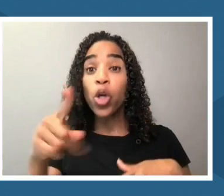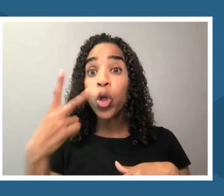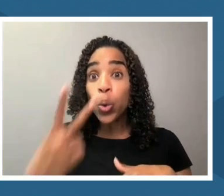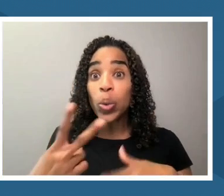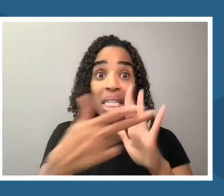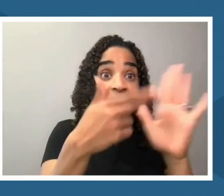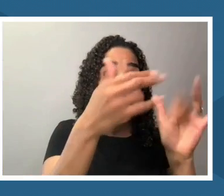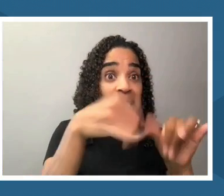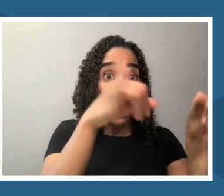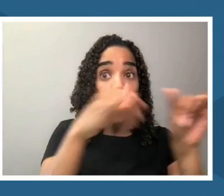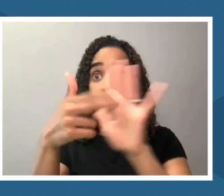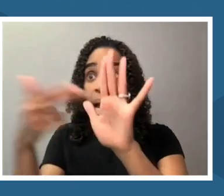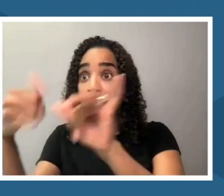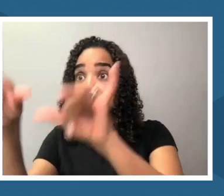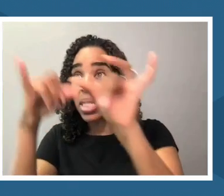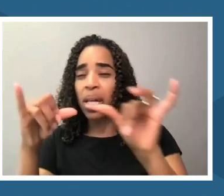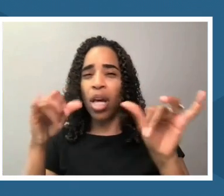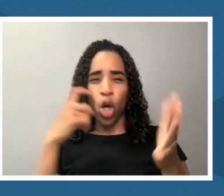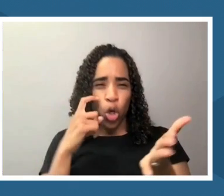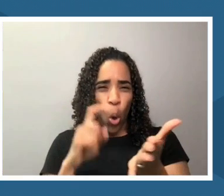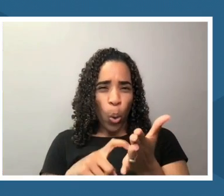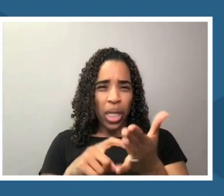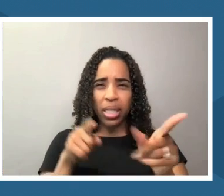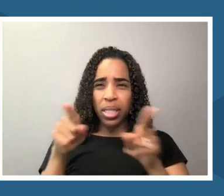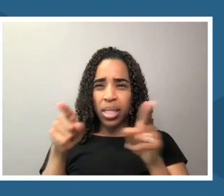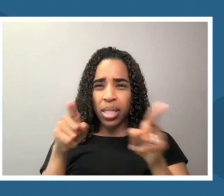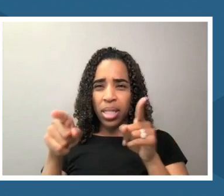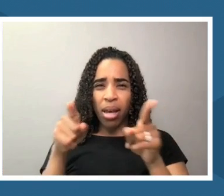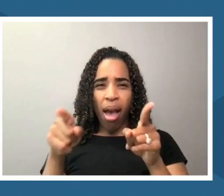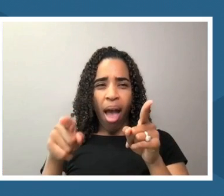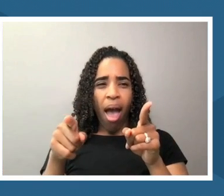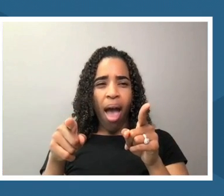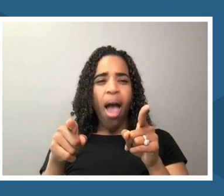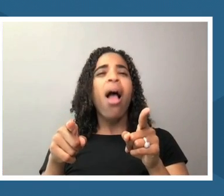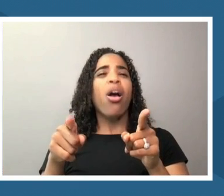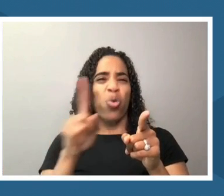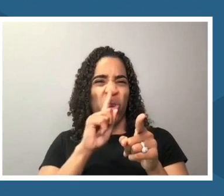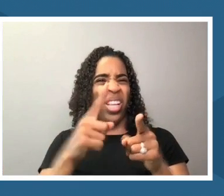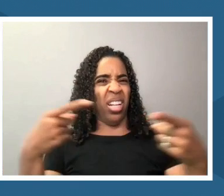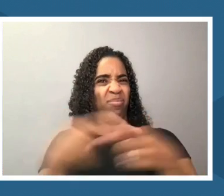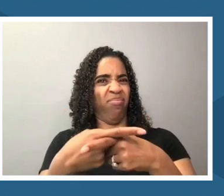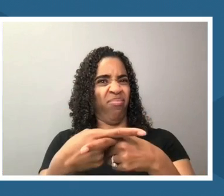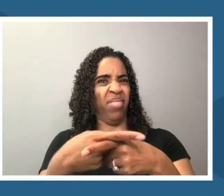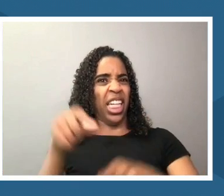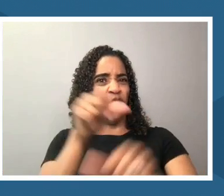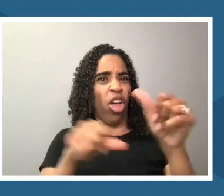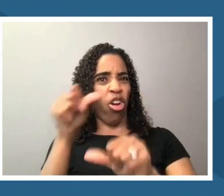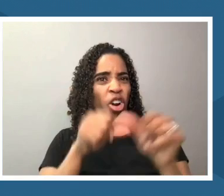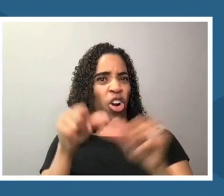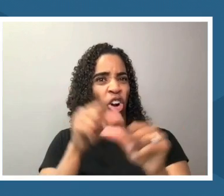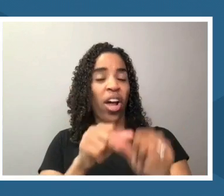want us to notice how they perfectly serve as direct contrast to one another